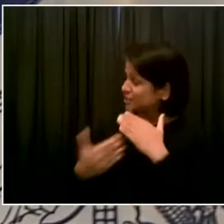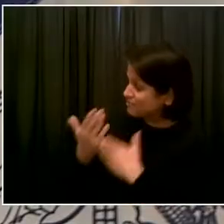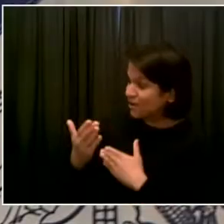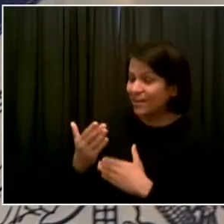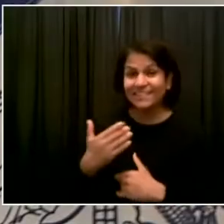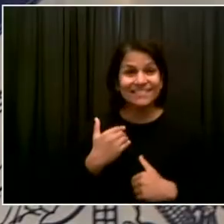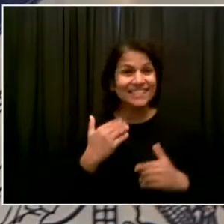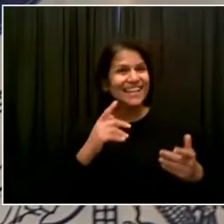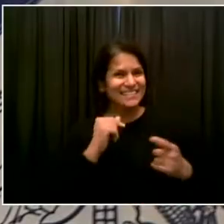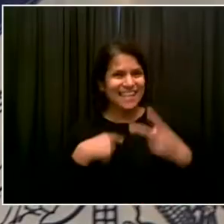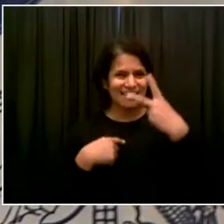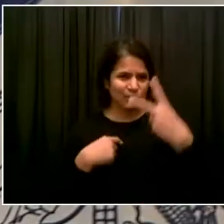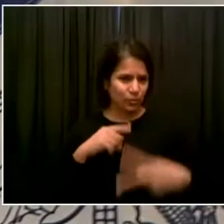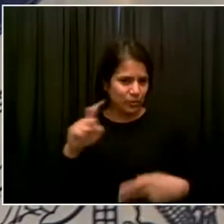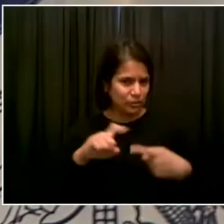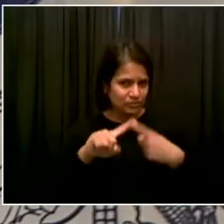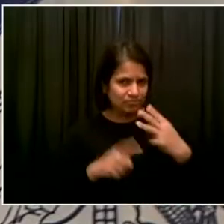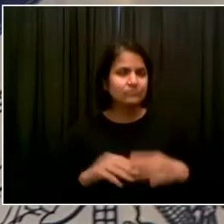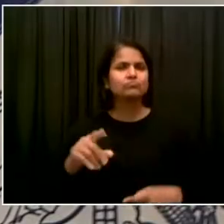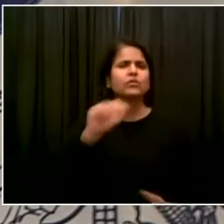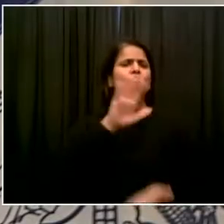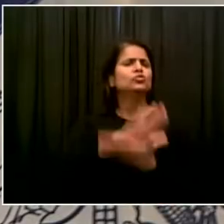ep Rorrte: I